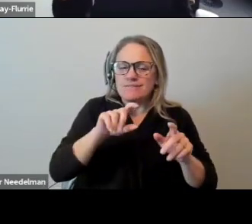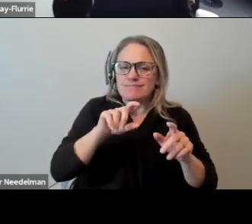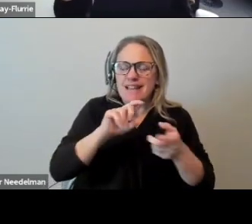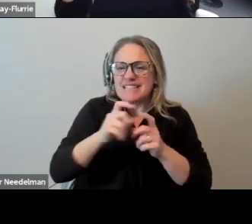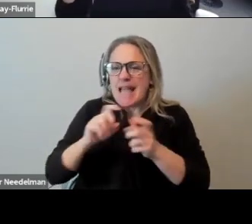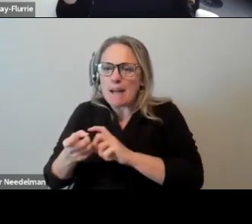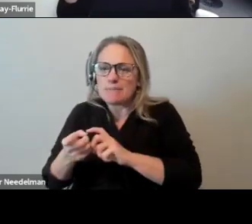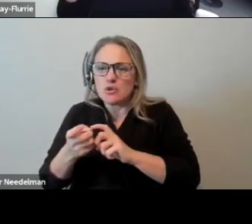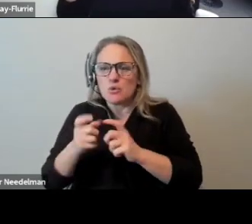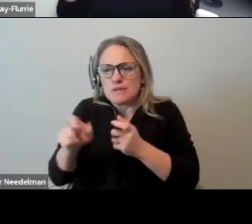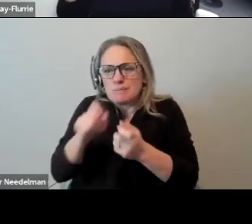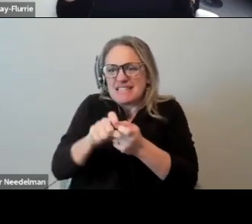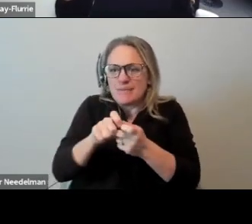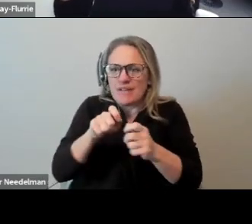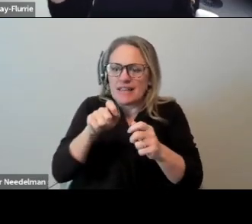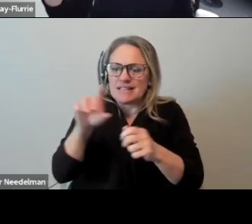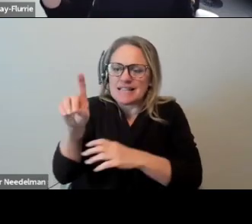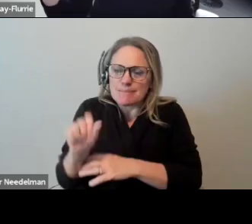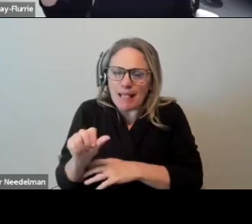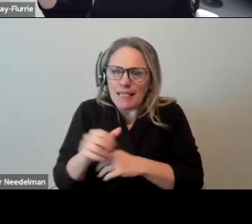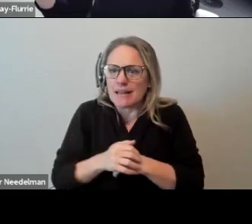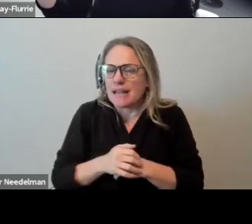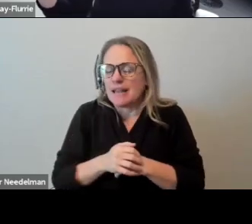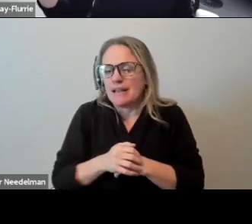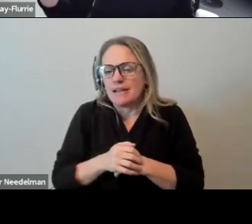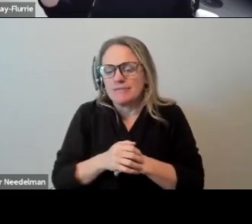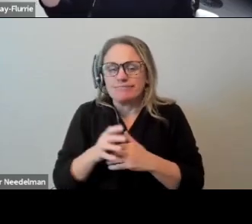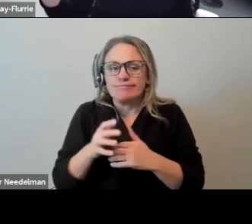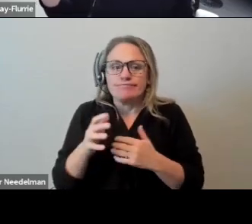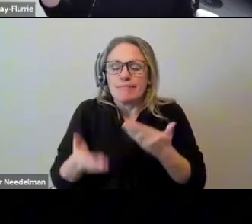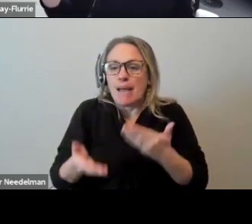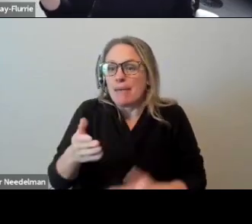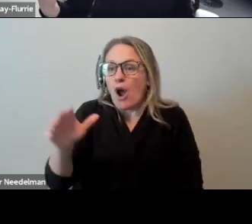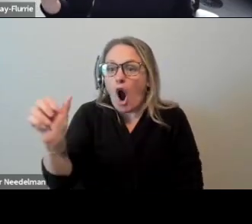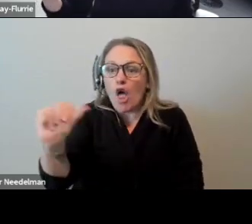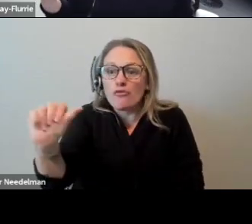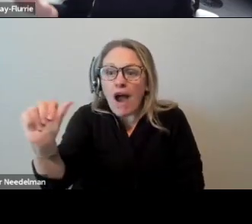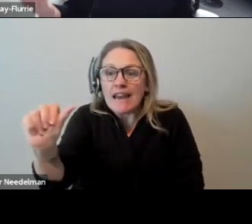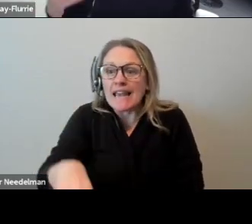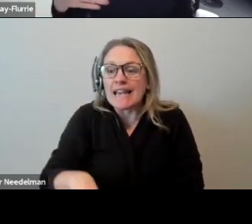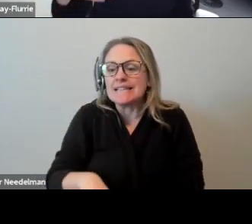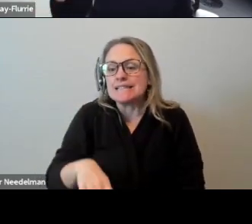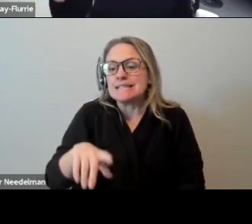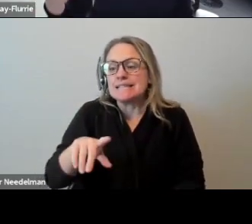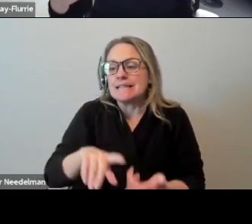whether it was arthritis or muscular dystrophy,